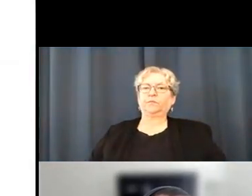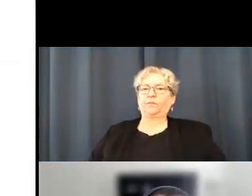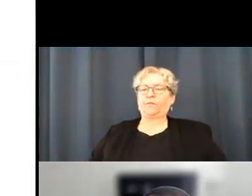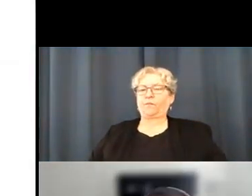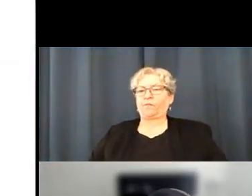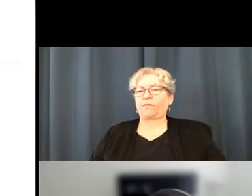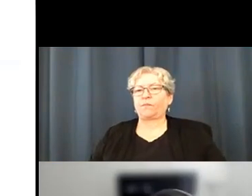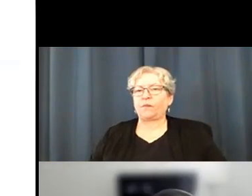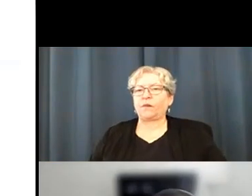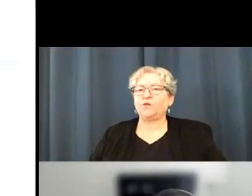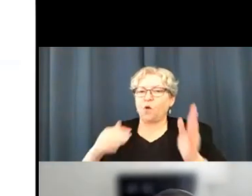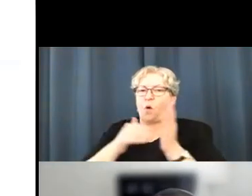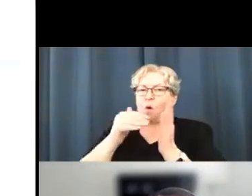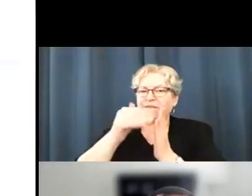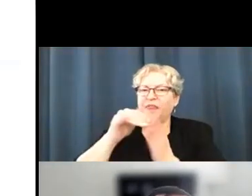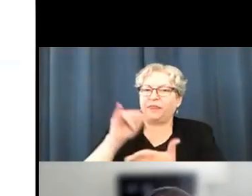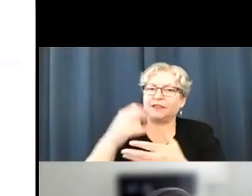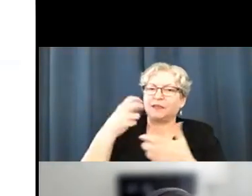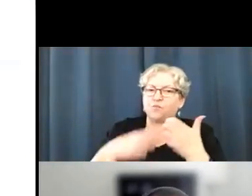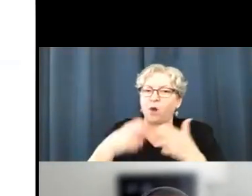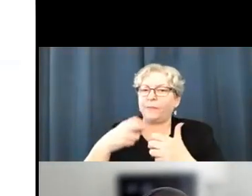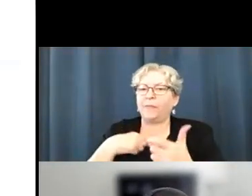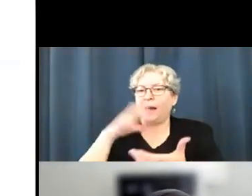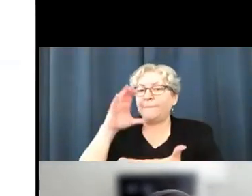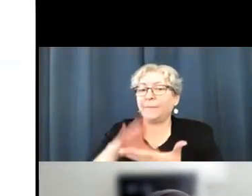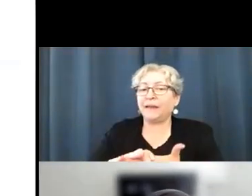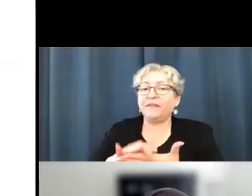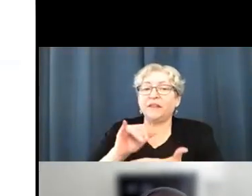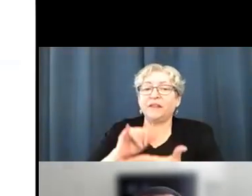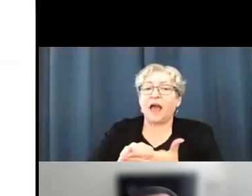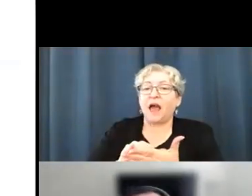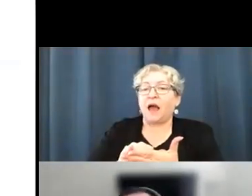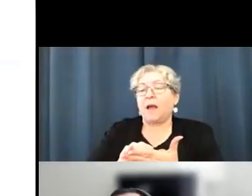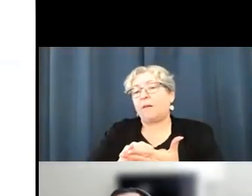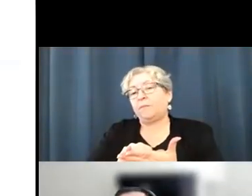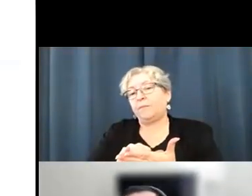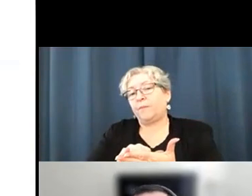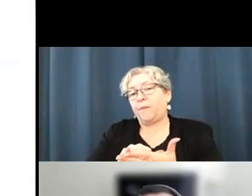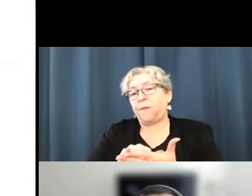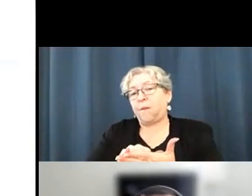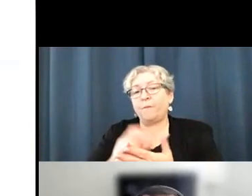we often see this kind of problem and I believe the ideal experience would have been that